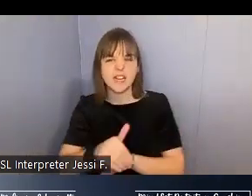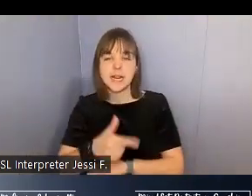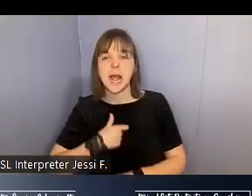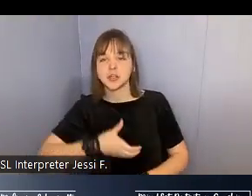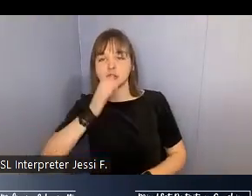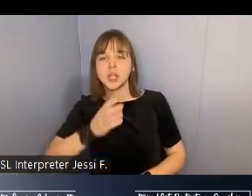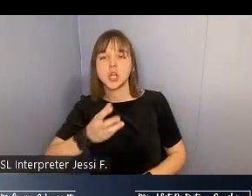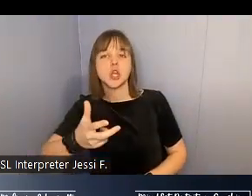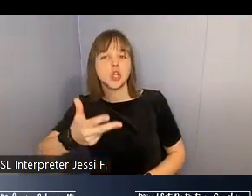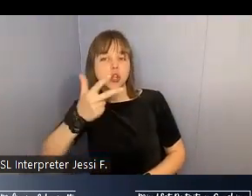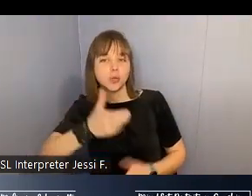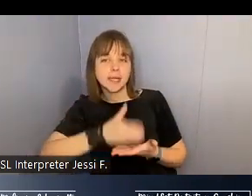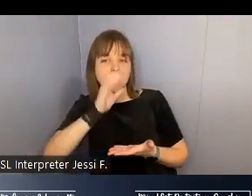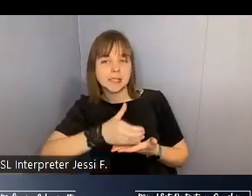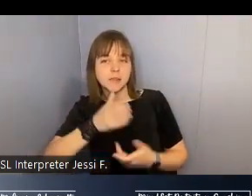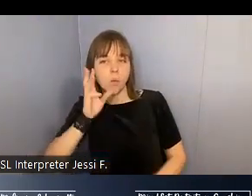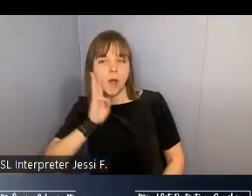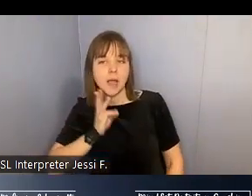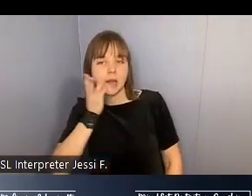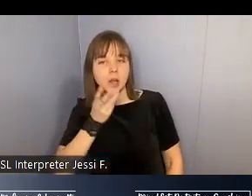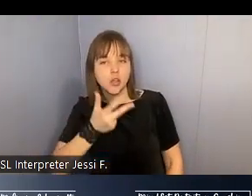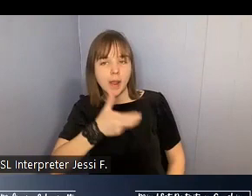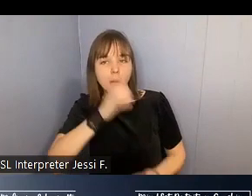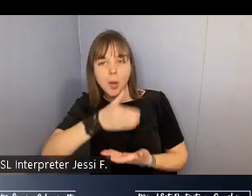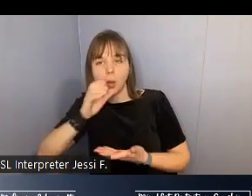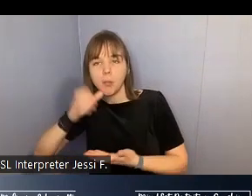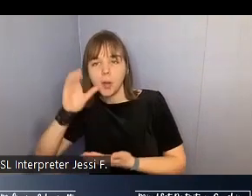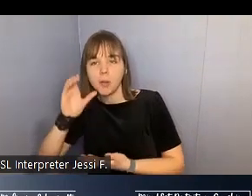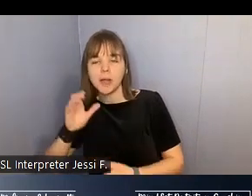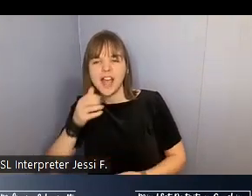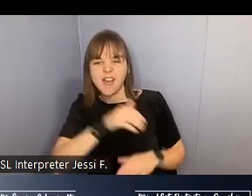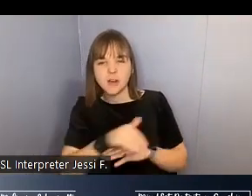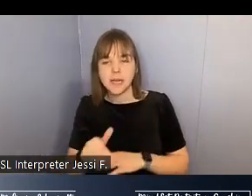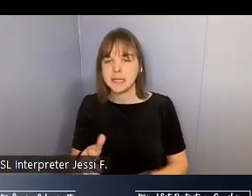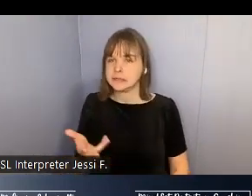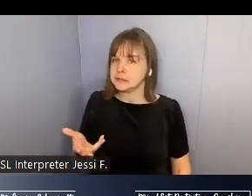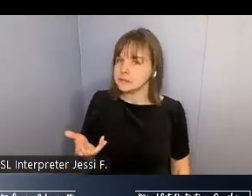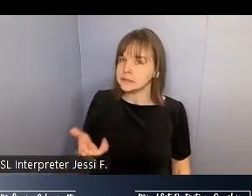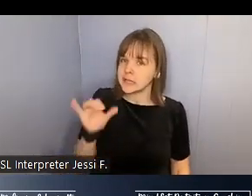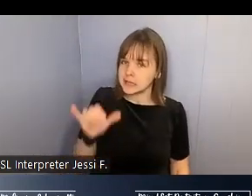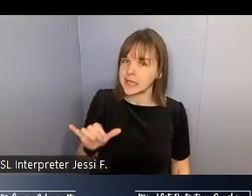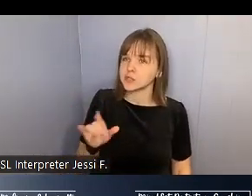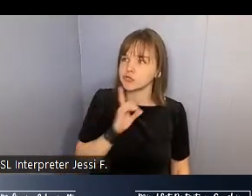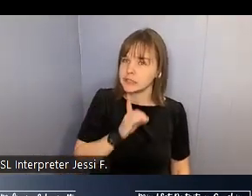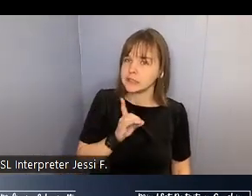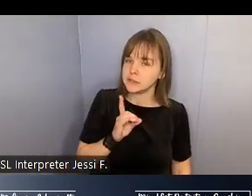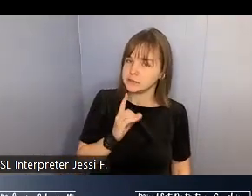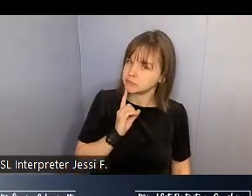That's going to be a huge log jam for your goals, even short term. But many of these are actually really doable.